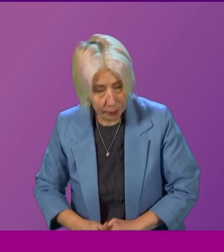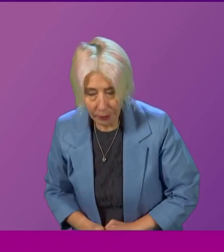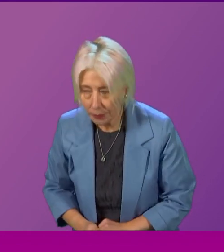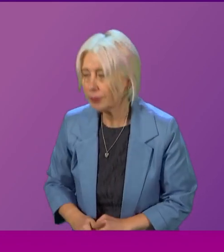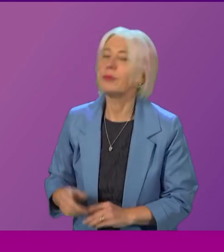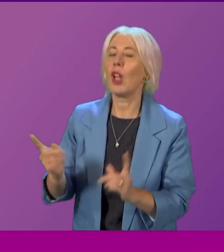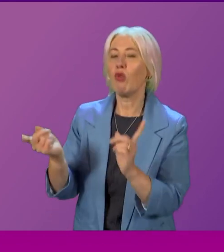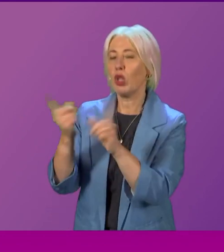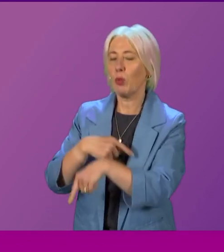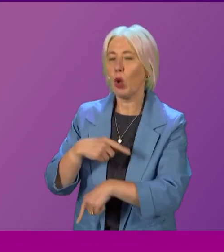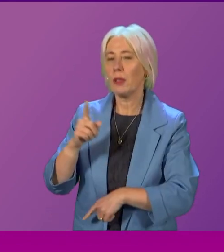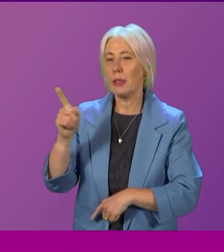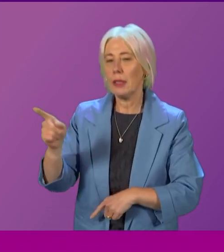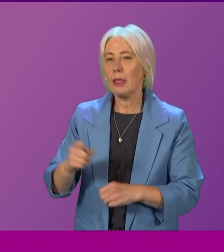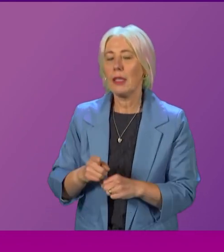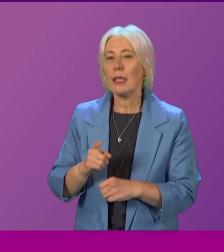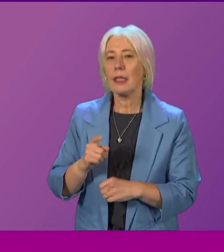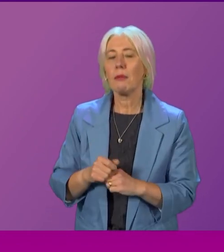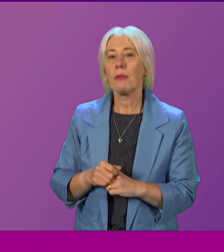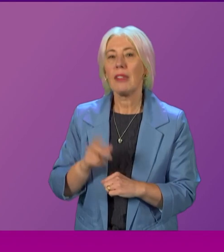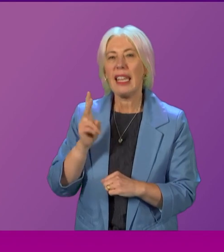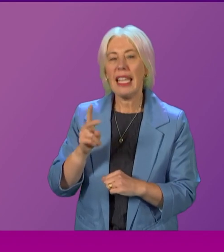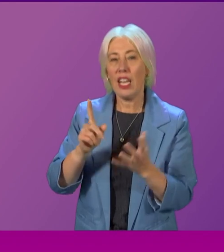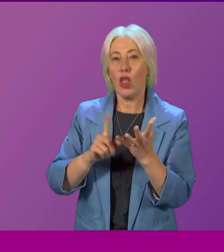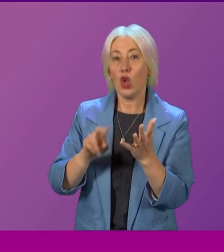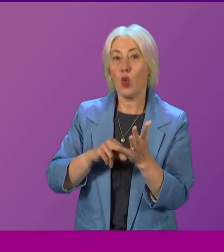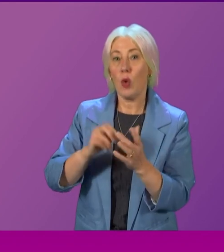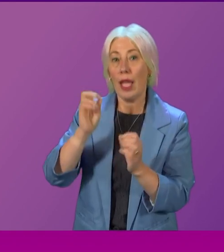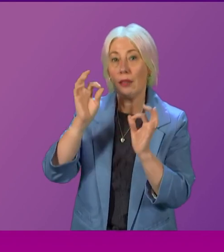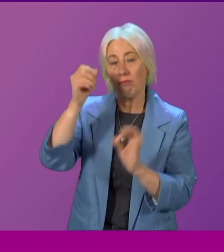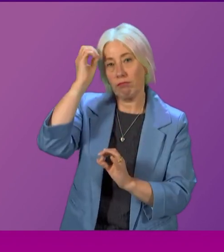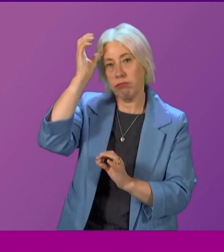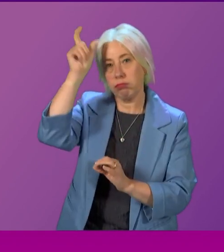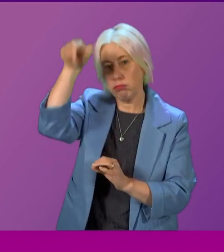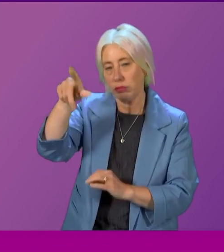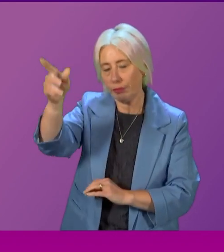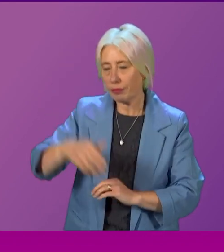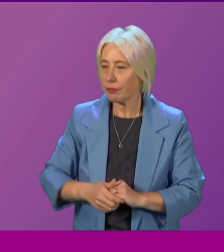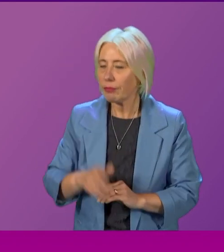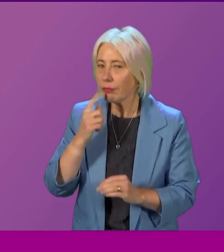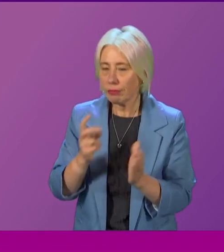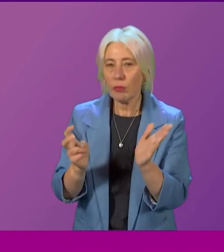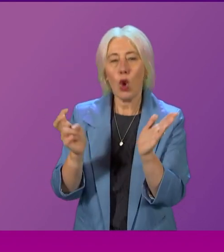Before I come on to the issue of the UN special rapporteur, let me respond to the question about registered sex offenders.